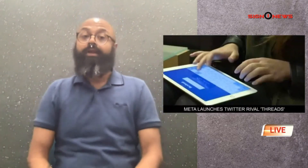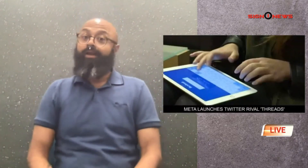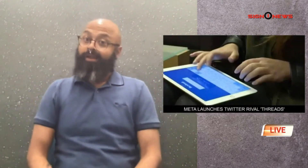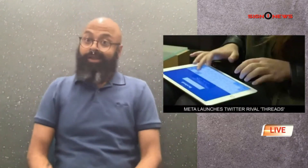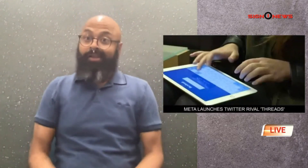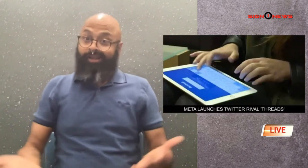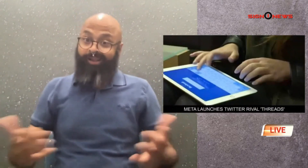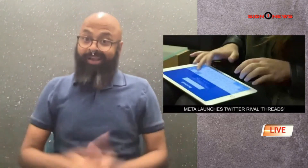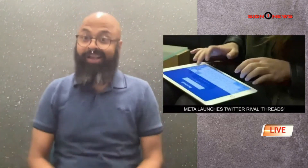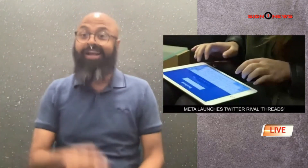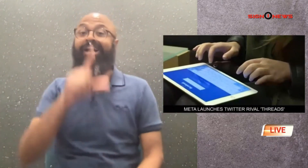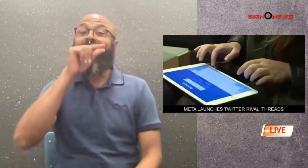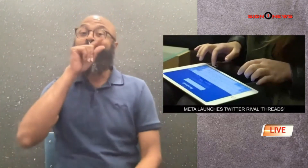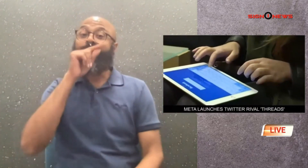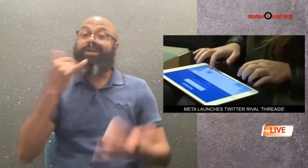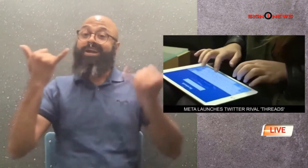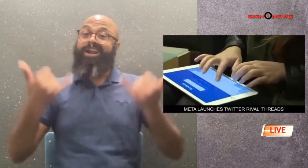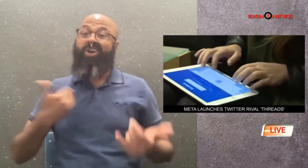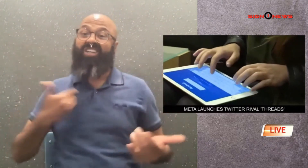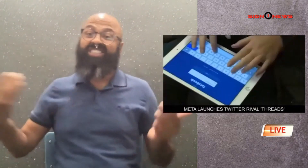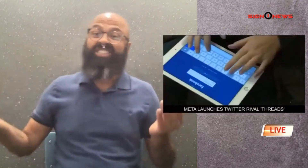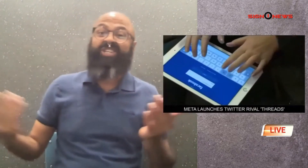Twitter now has a new online competition.